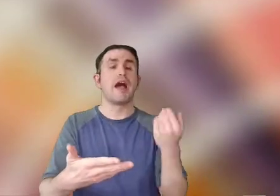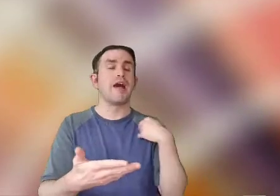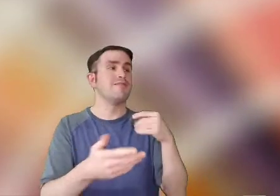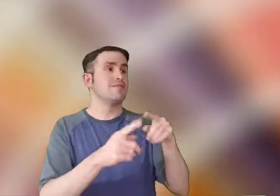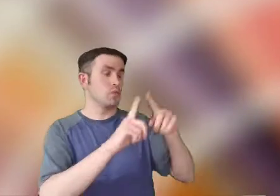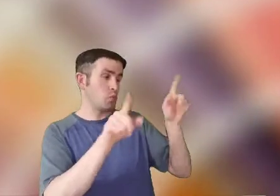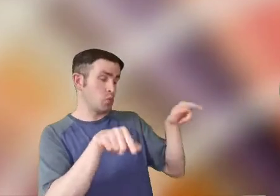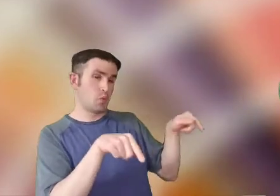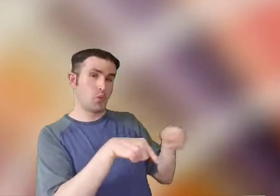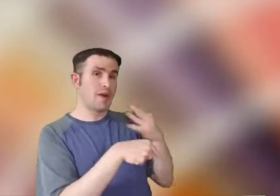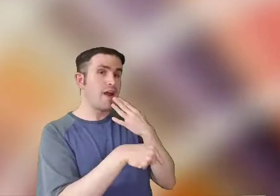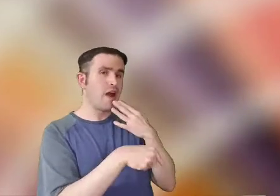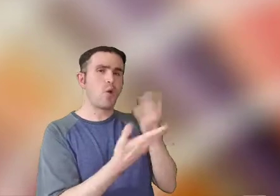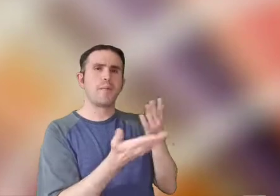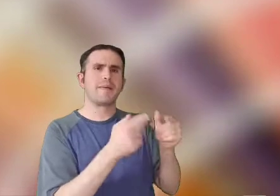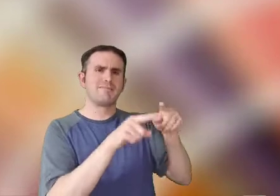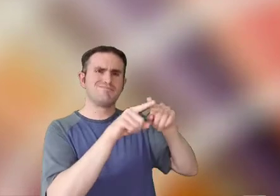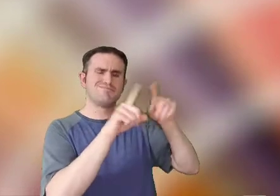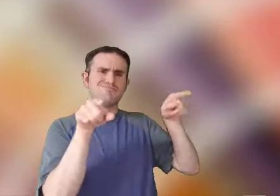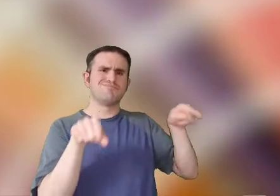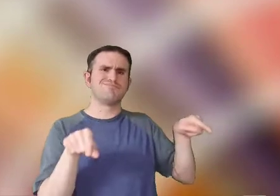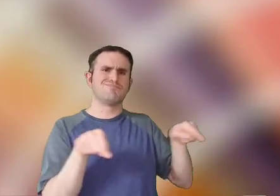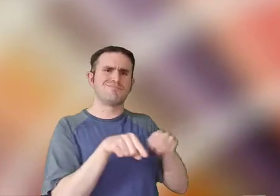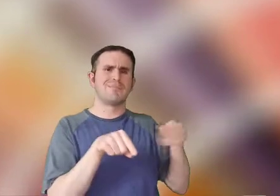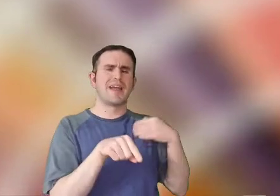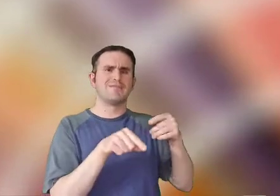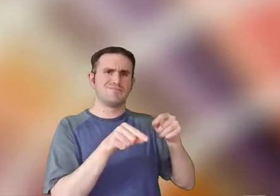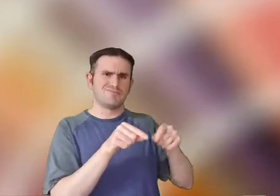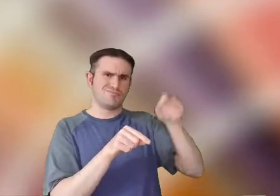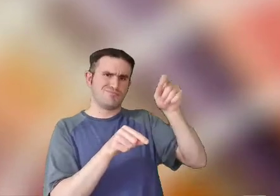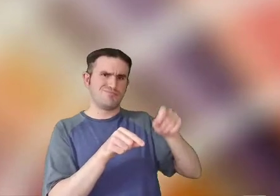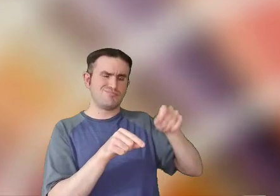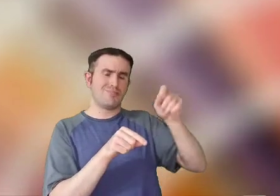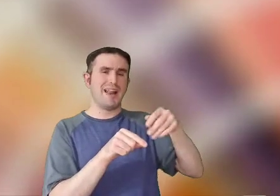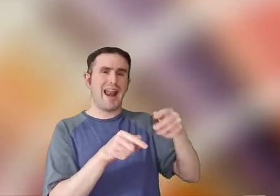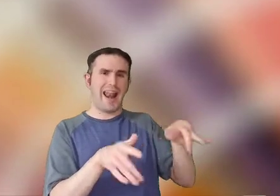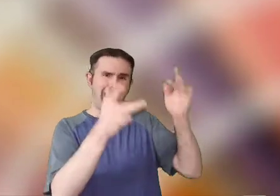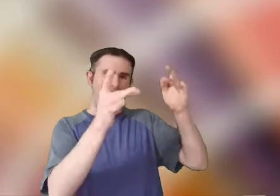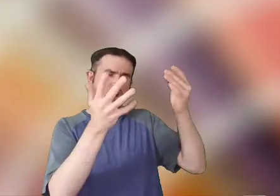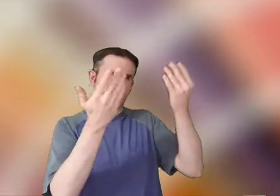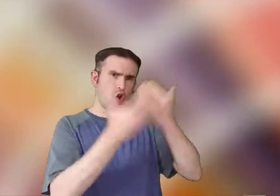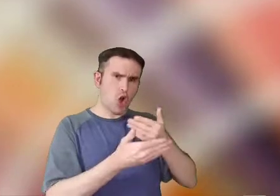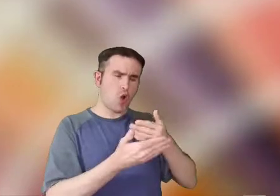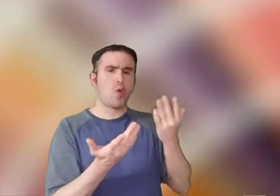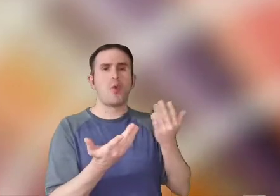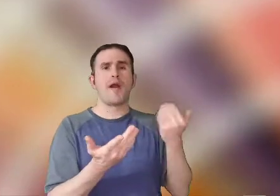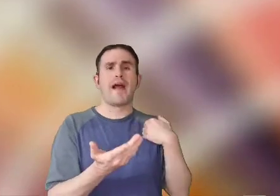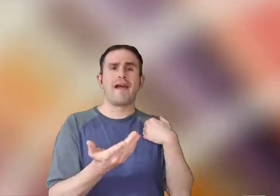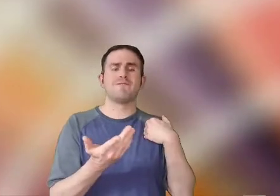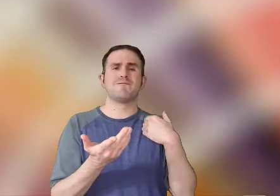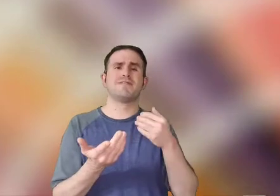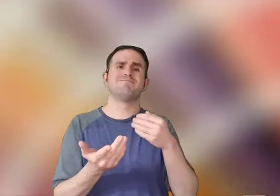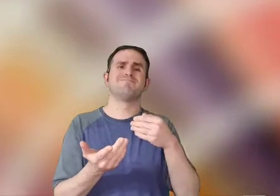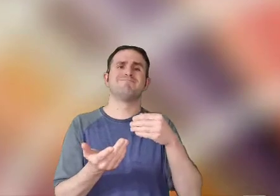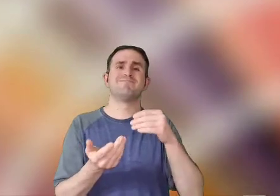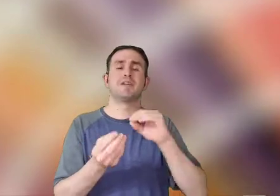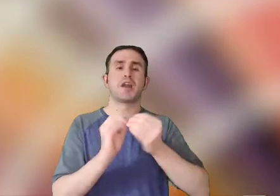or in some cases it's like a square with like a little slider, or you can enter in the hex values,